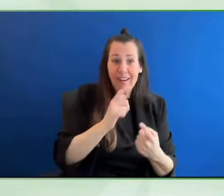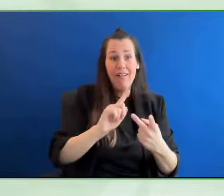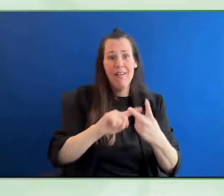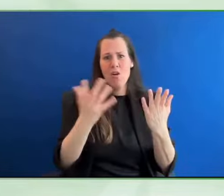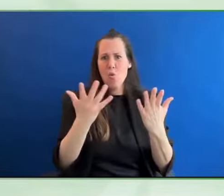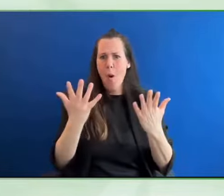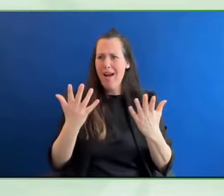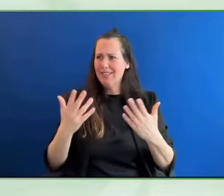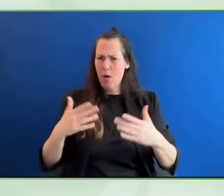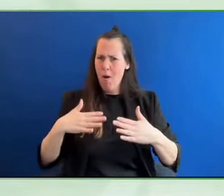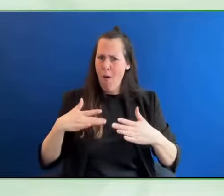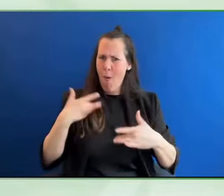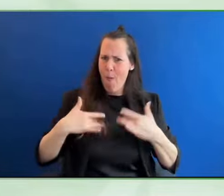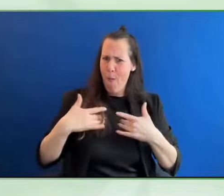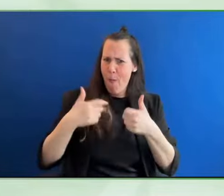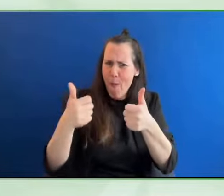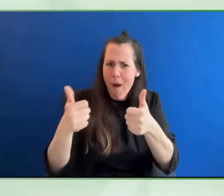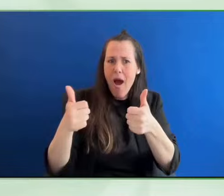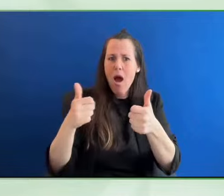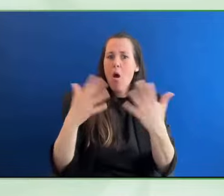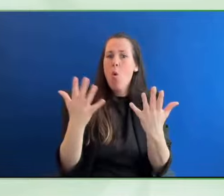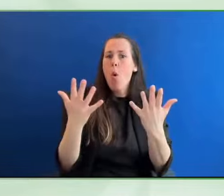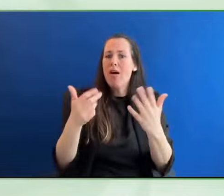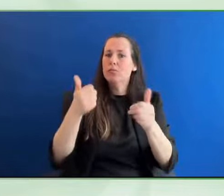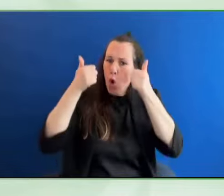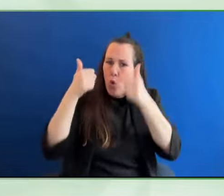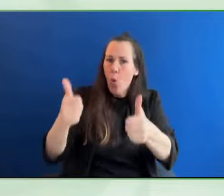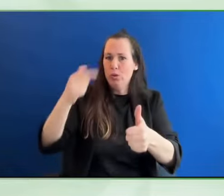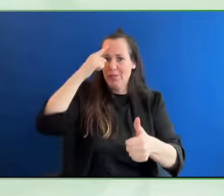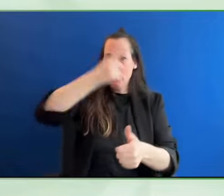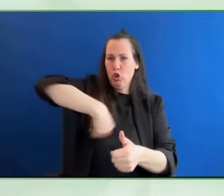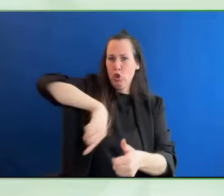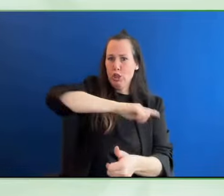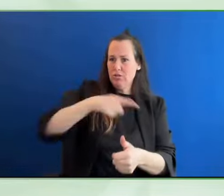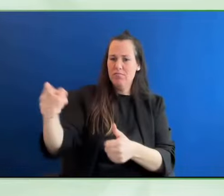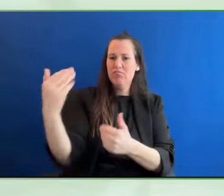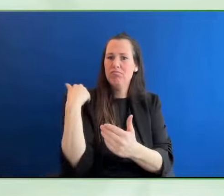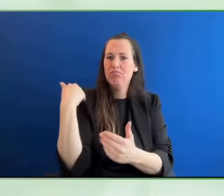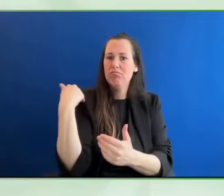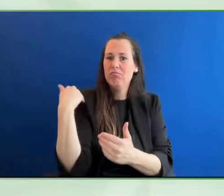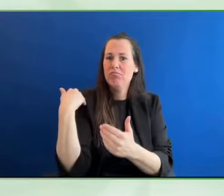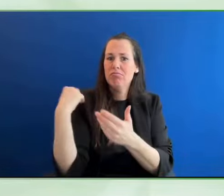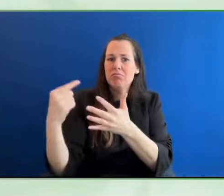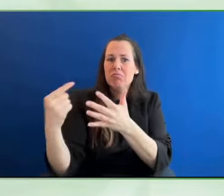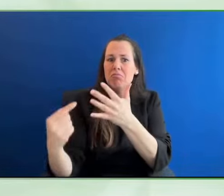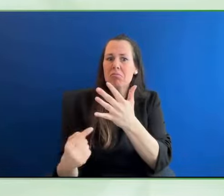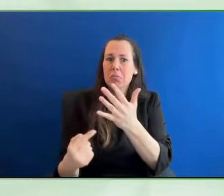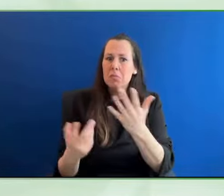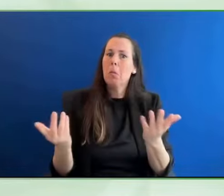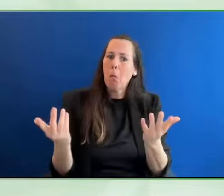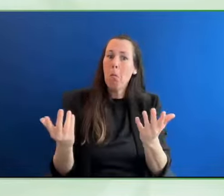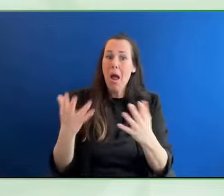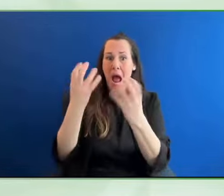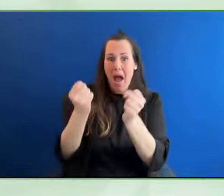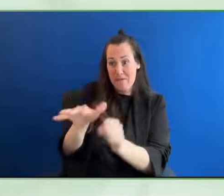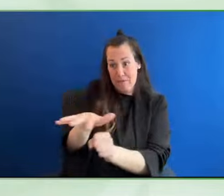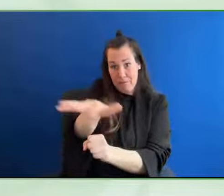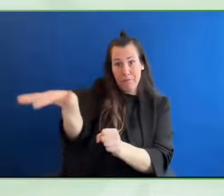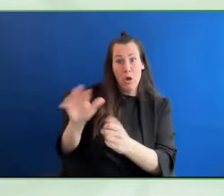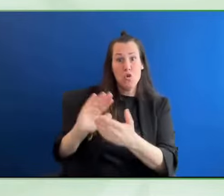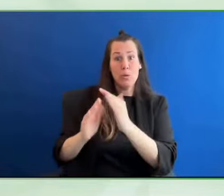setting, or if someone wants to do" I want some help, can somebody direct message me,